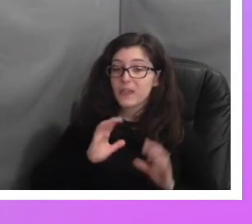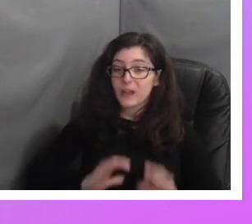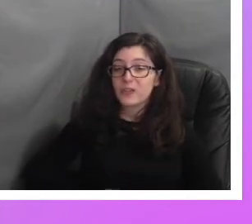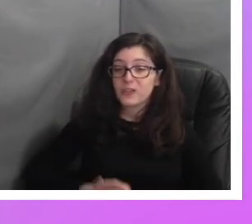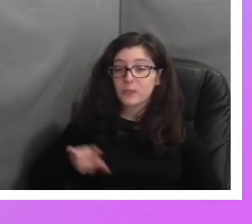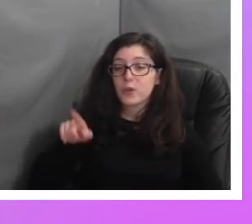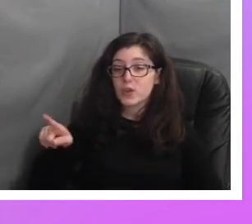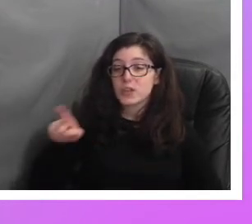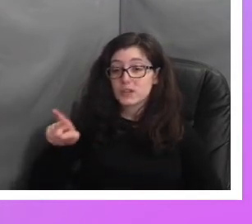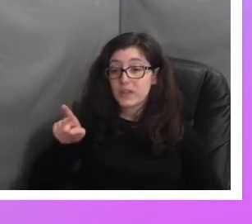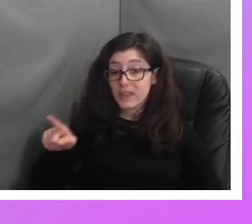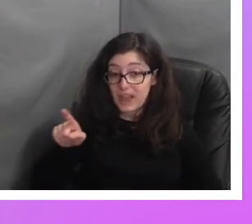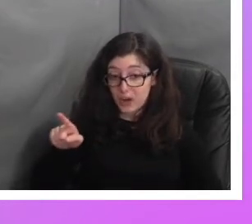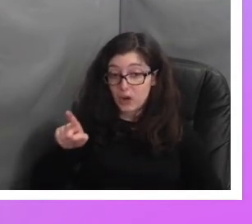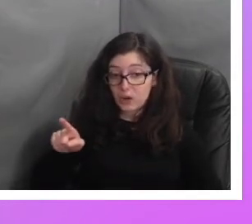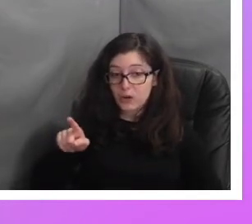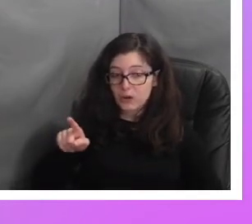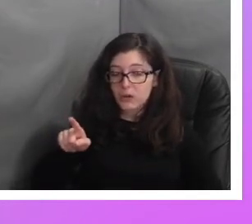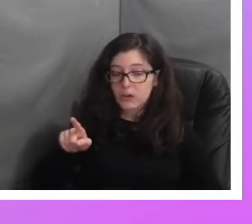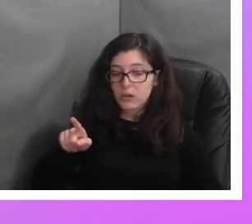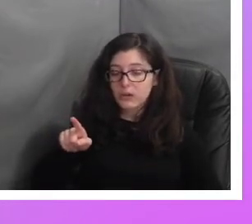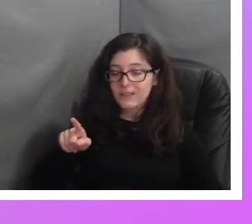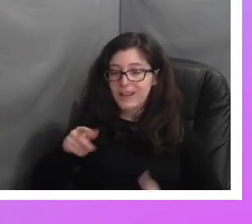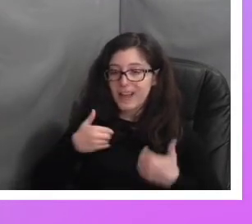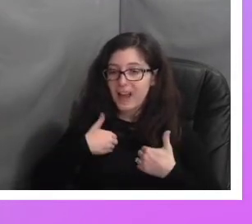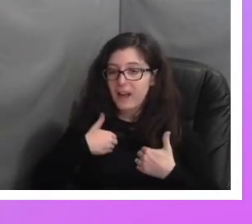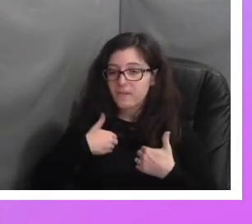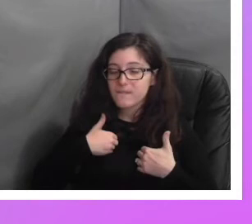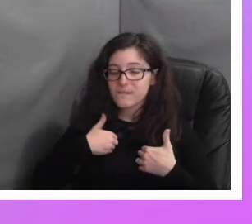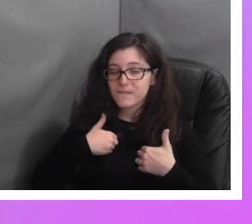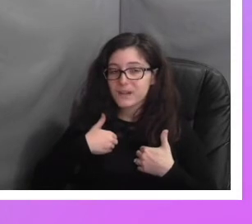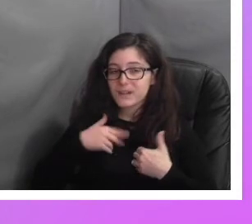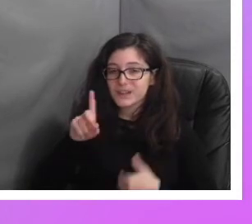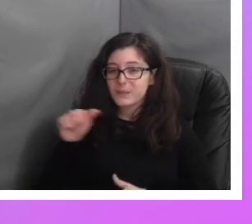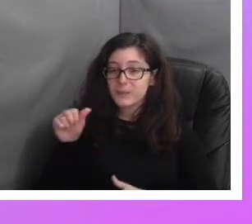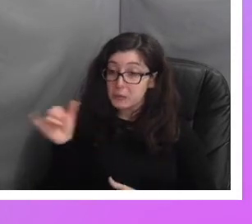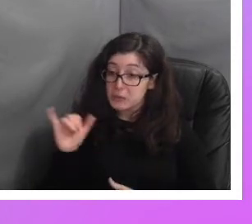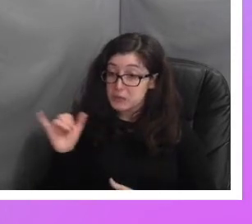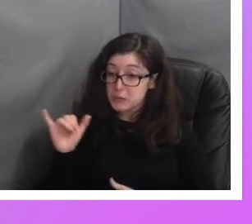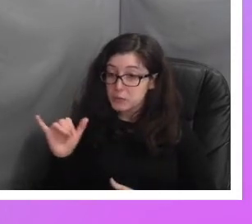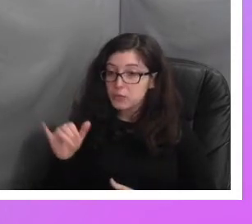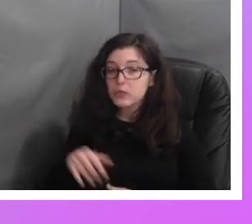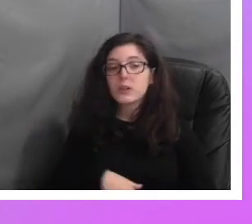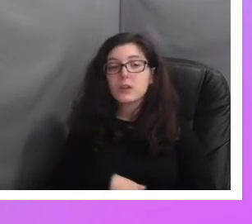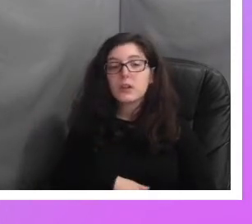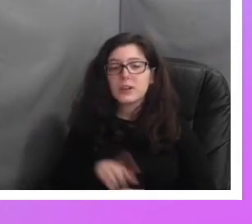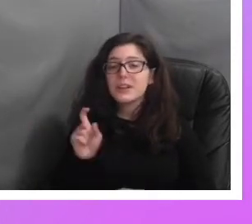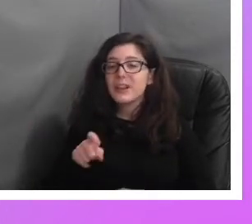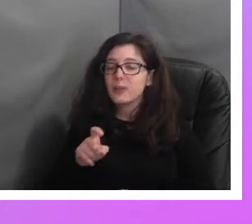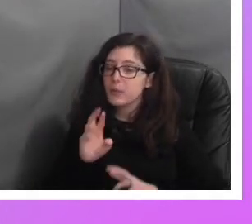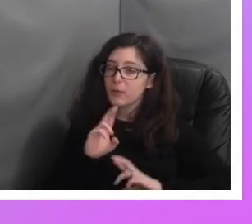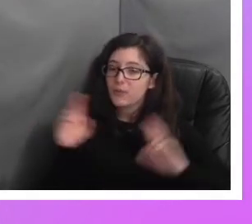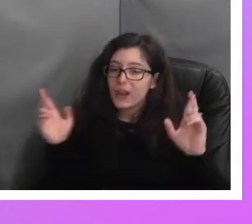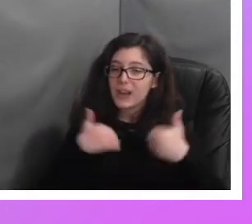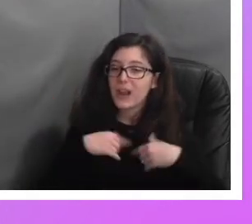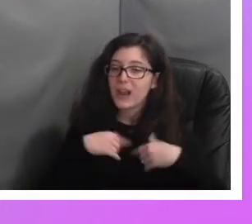And be prepared, you need to have an answer to the accessibility questions that your customers are more and more going to ask.